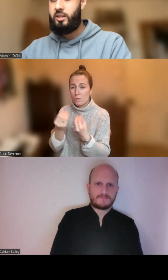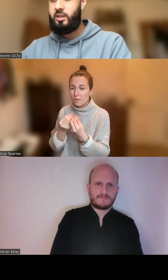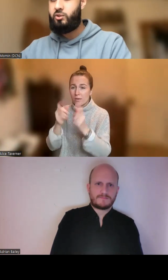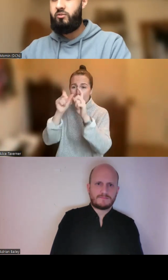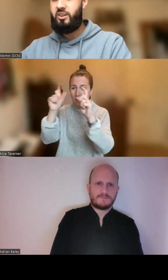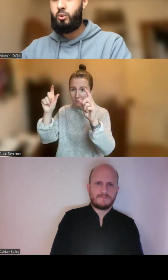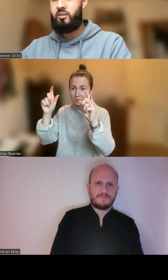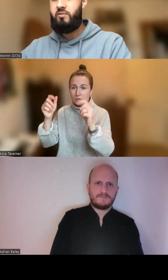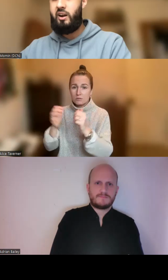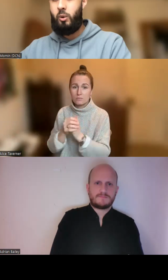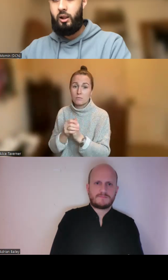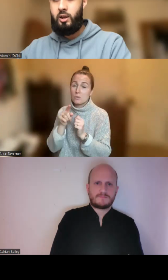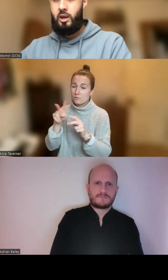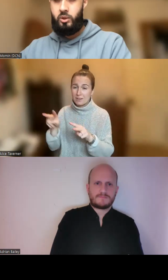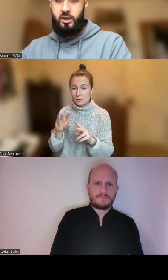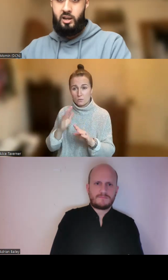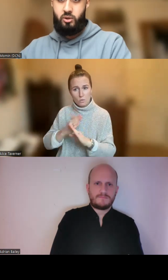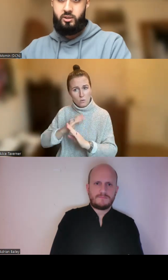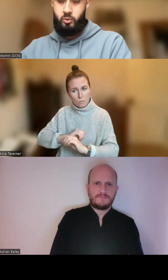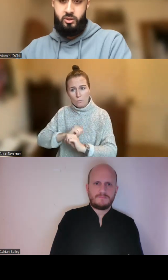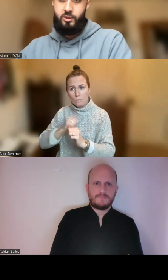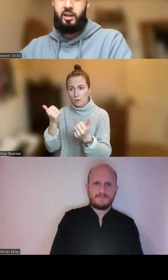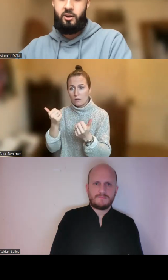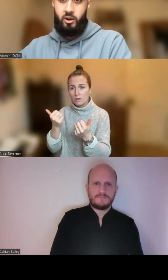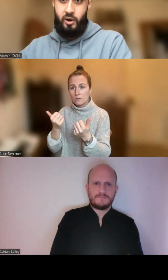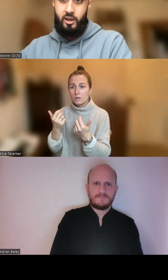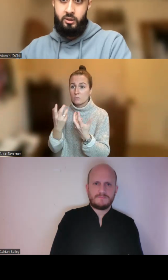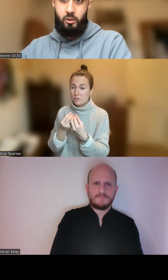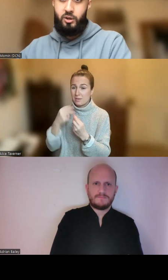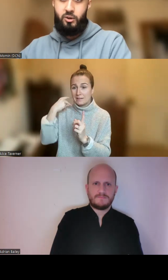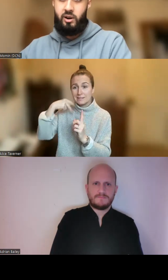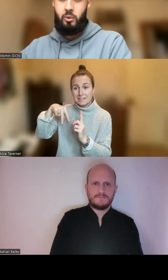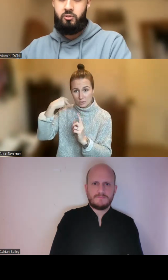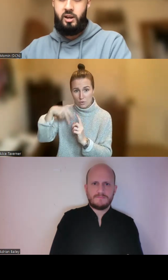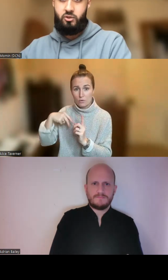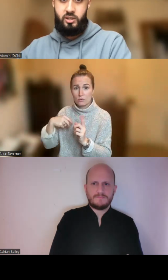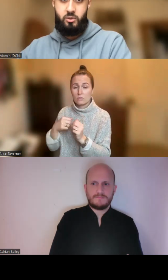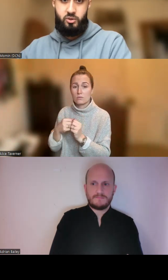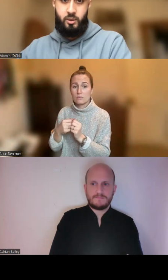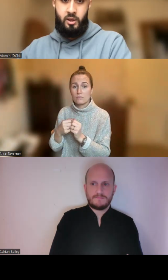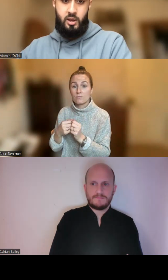These videos work very well with TikTok and they'll be doing very well for the National History Museum.